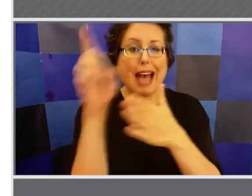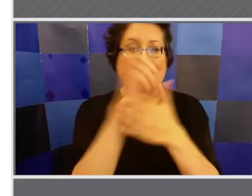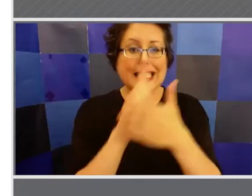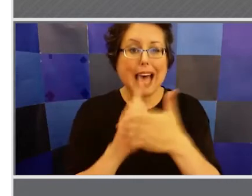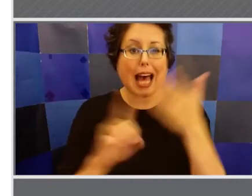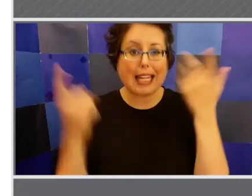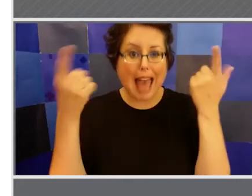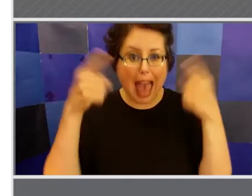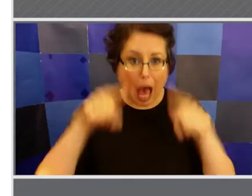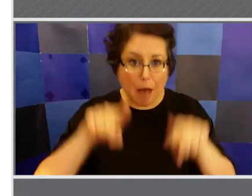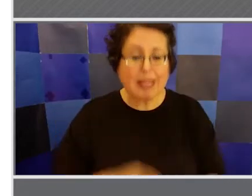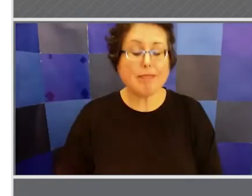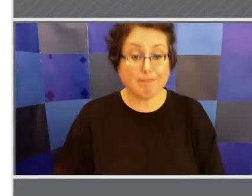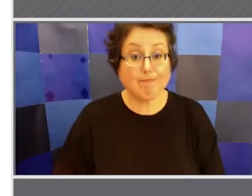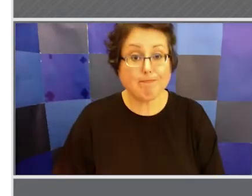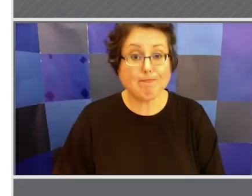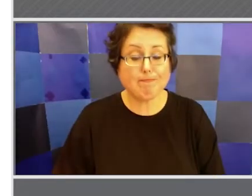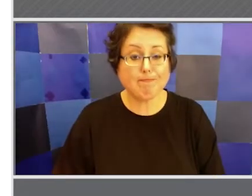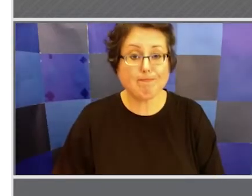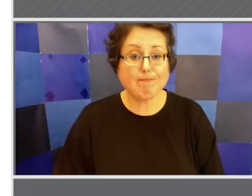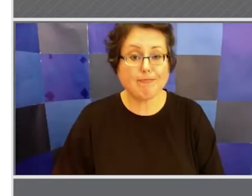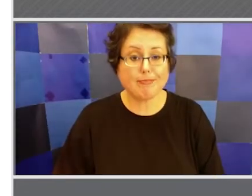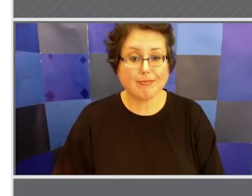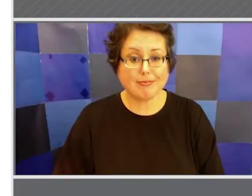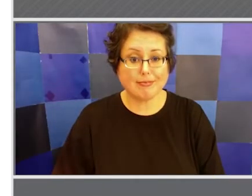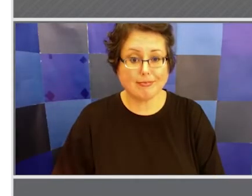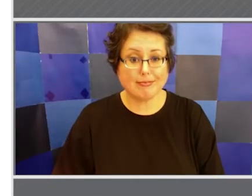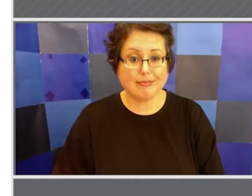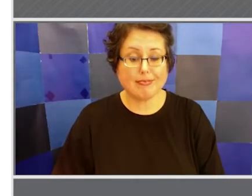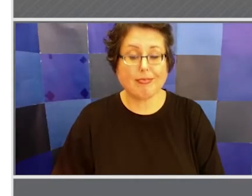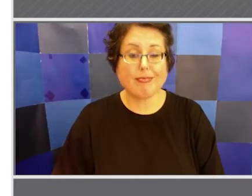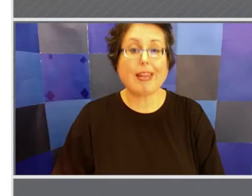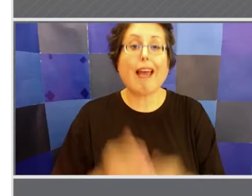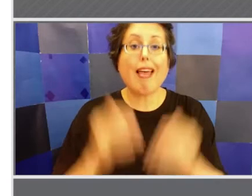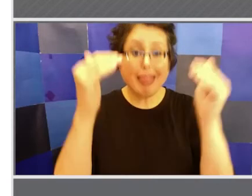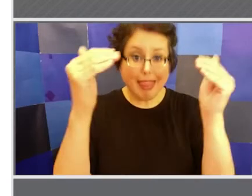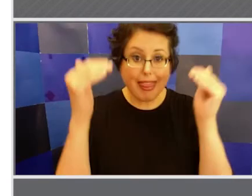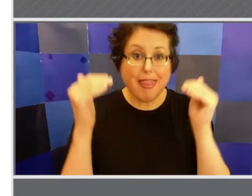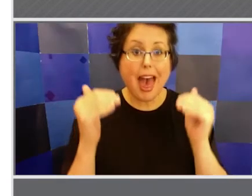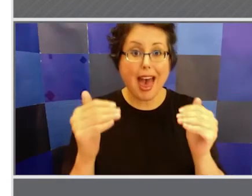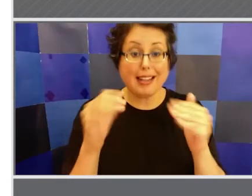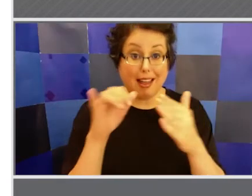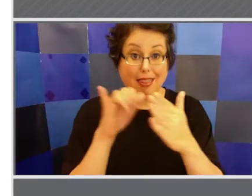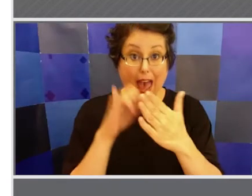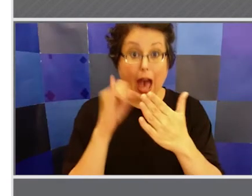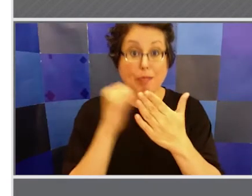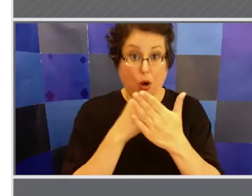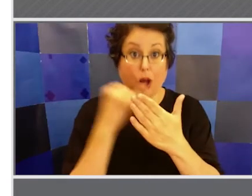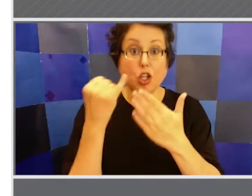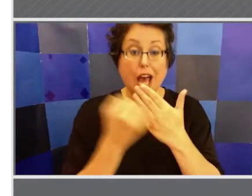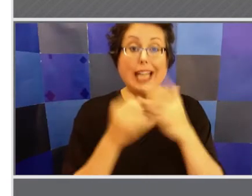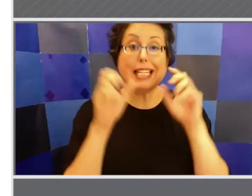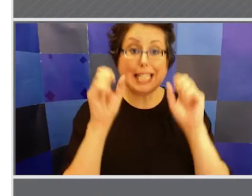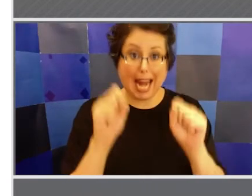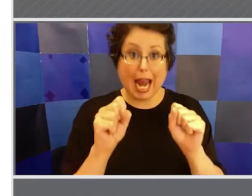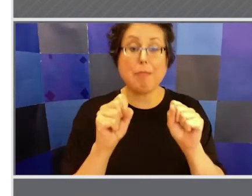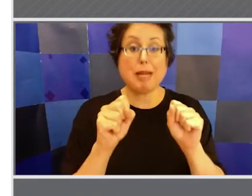that need to take place to be able to make that happen. And then those are projects that can be passed off.